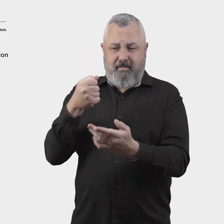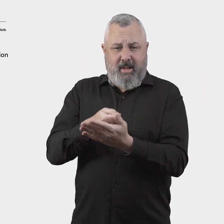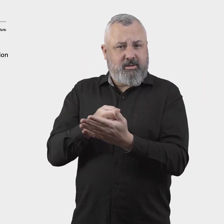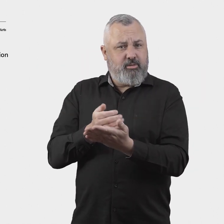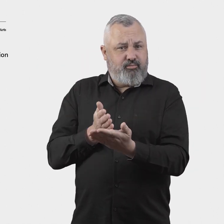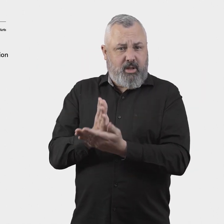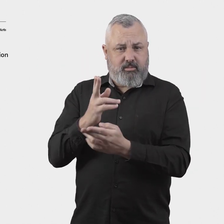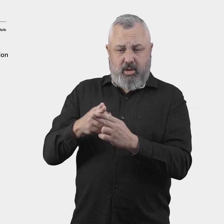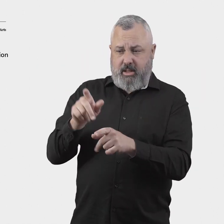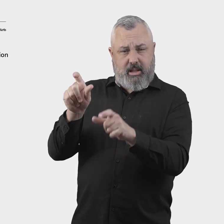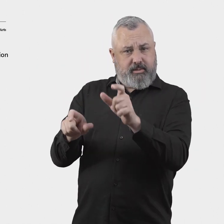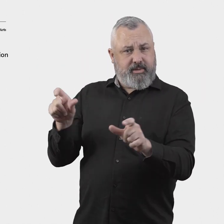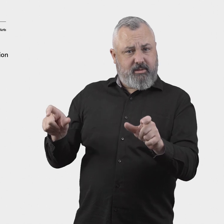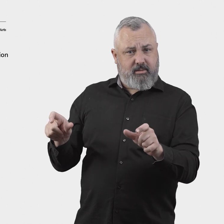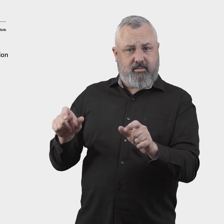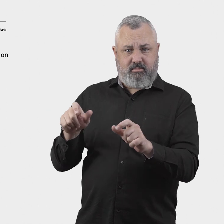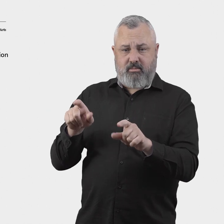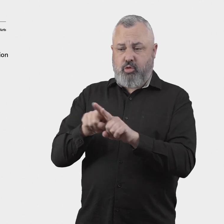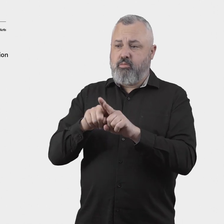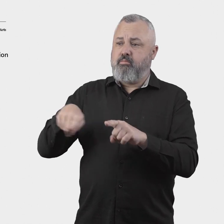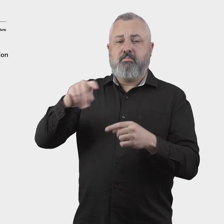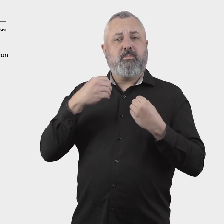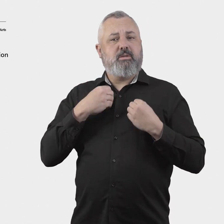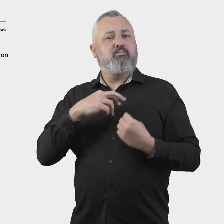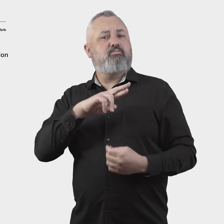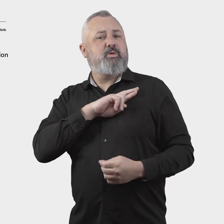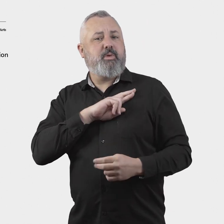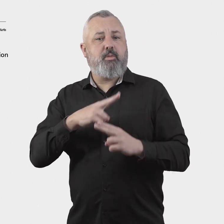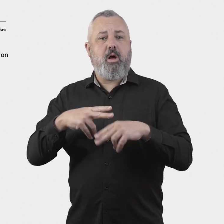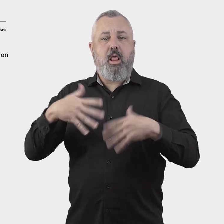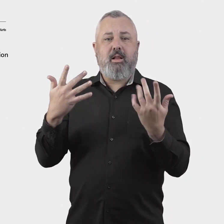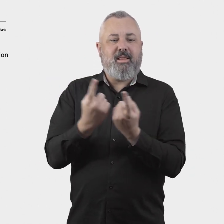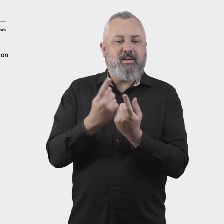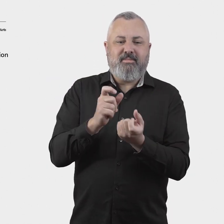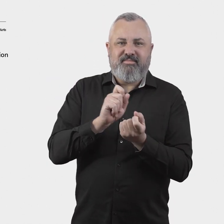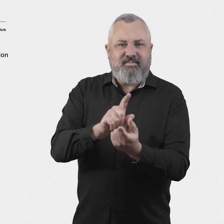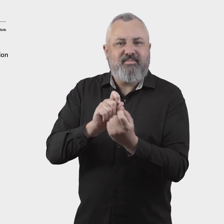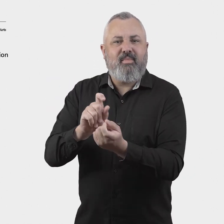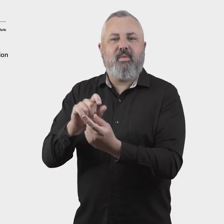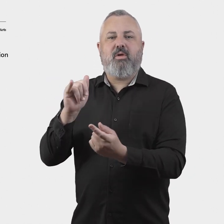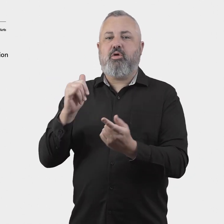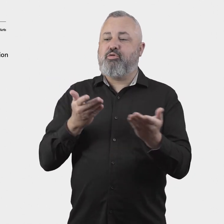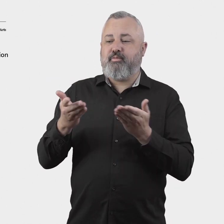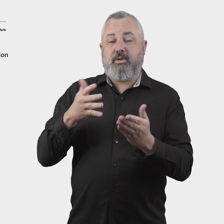basic rights and obligations that businesses must meet when supplying products or services,